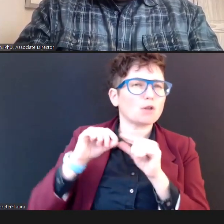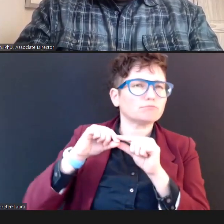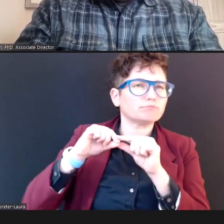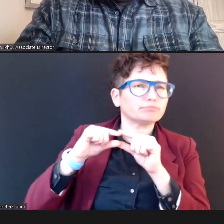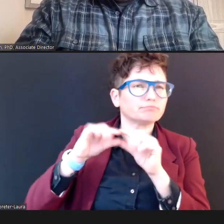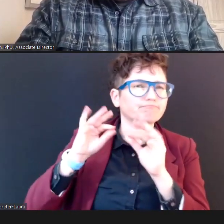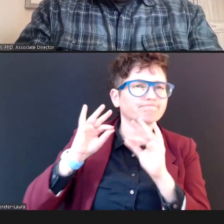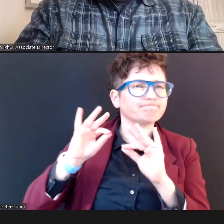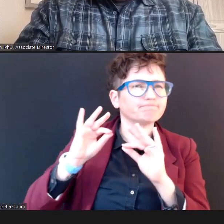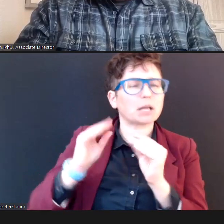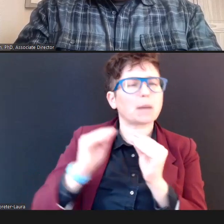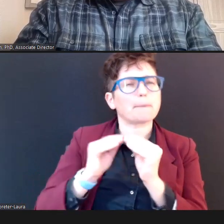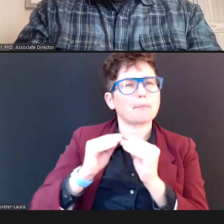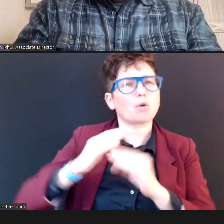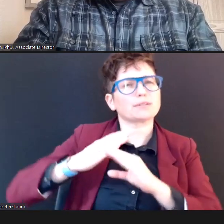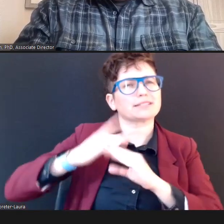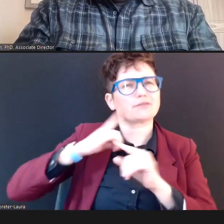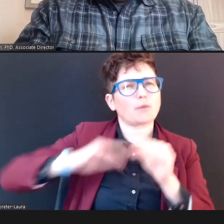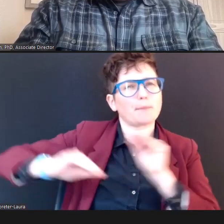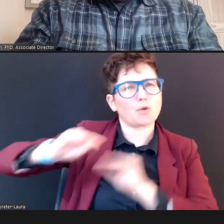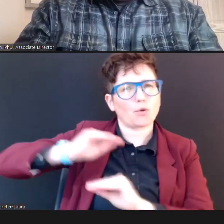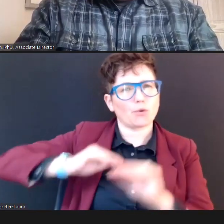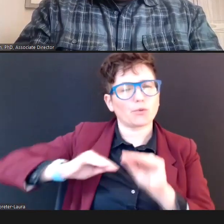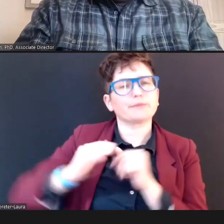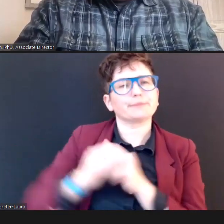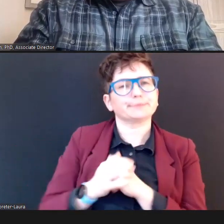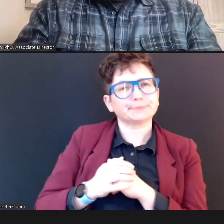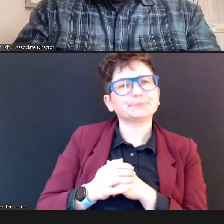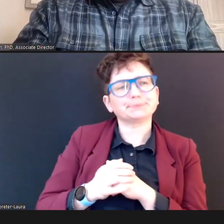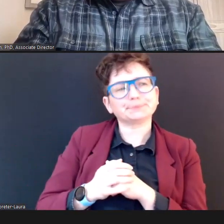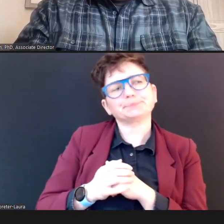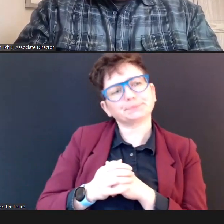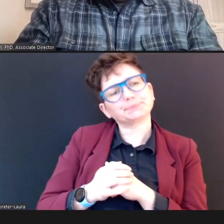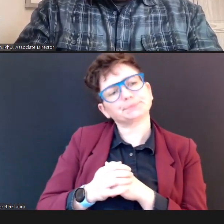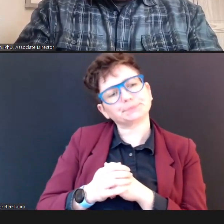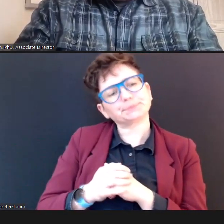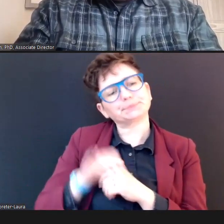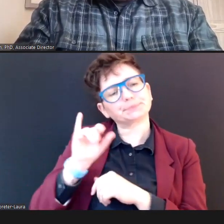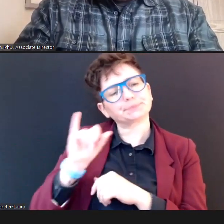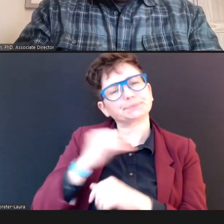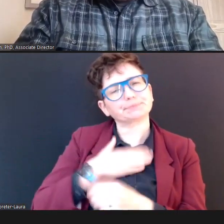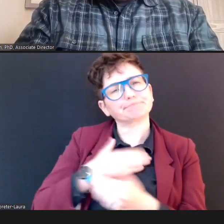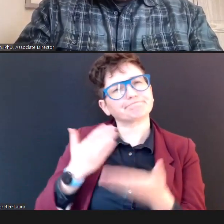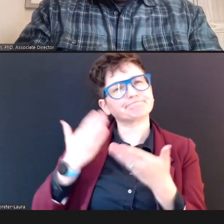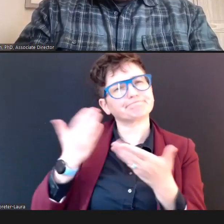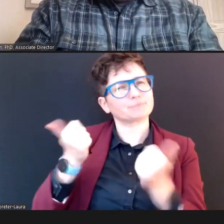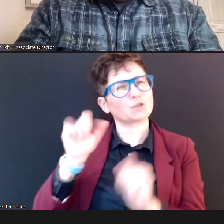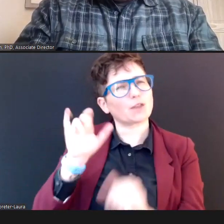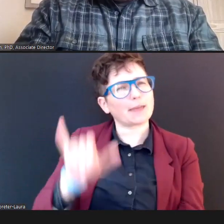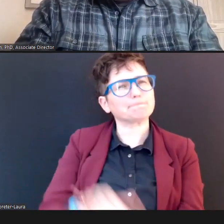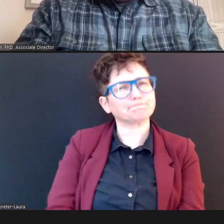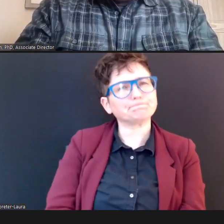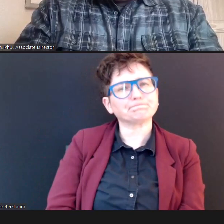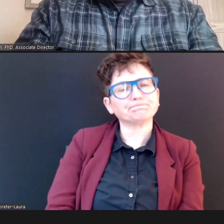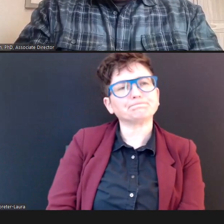more resist istant to movement and um so I would um try that